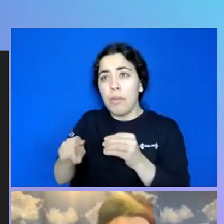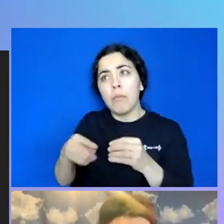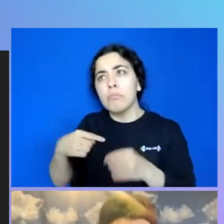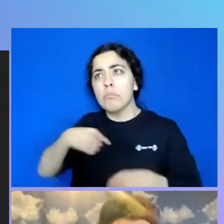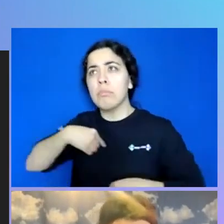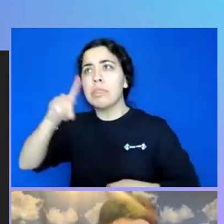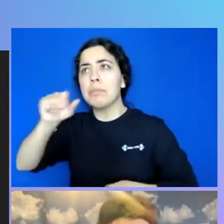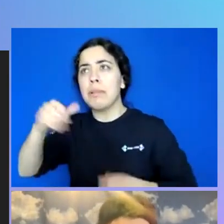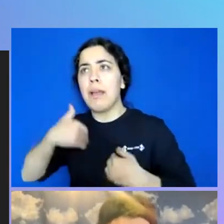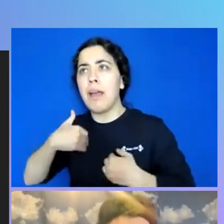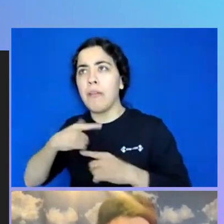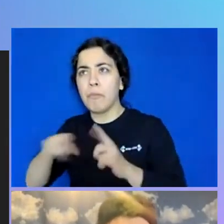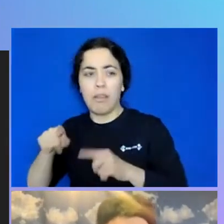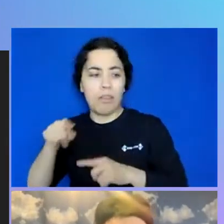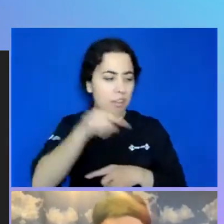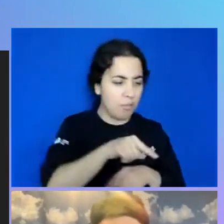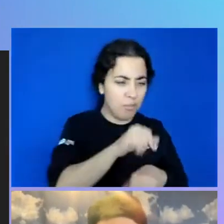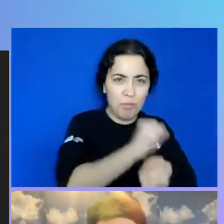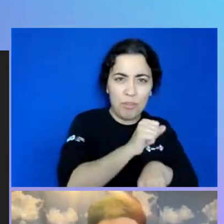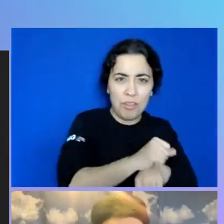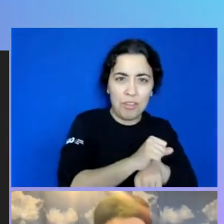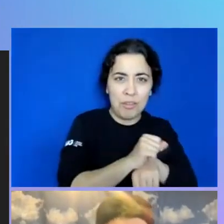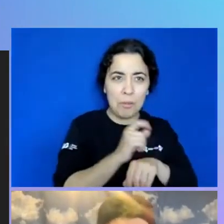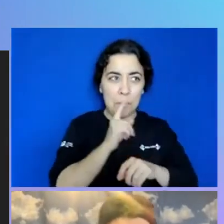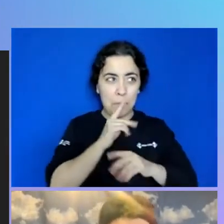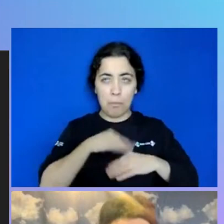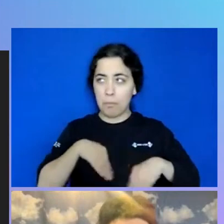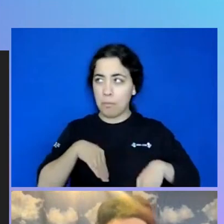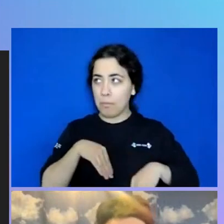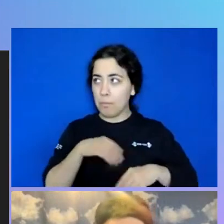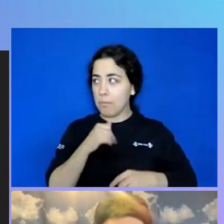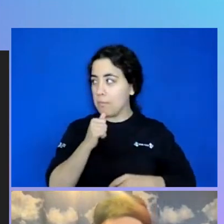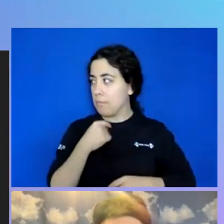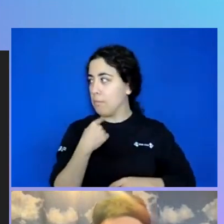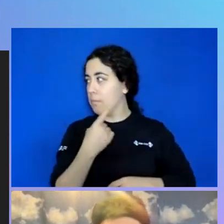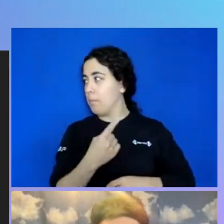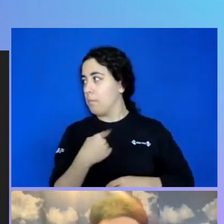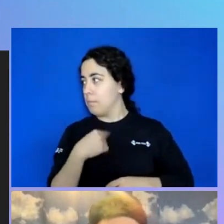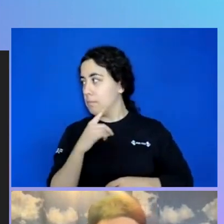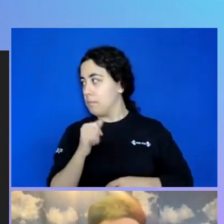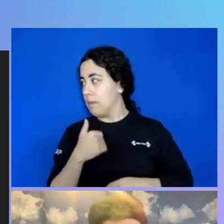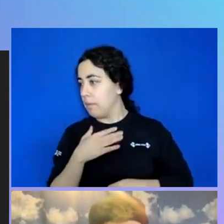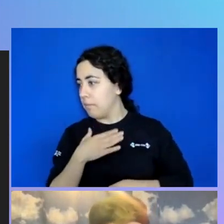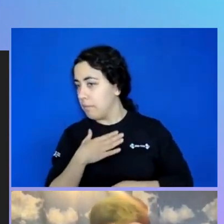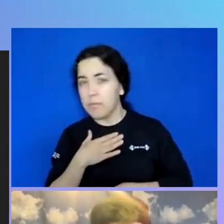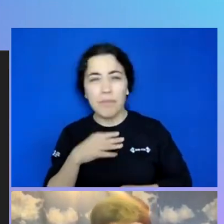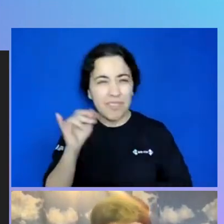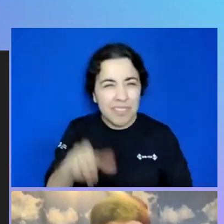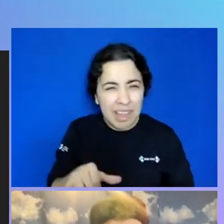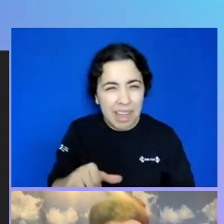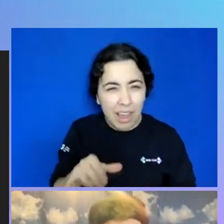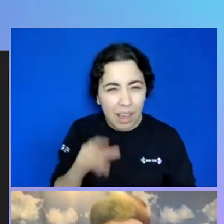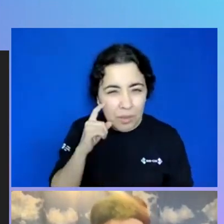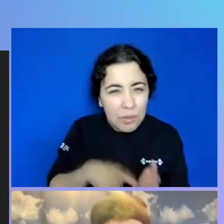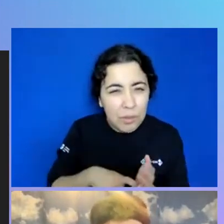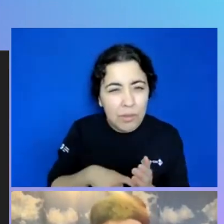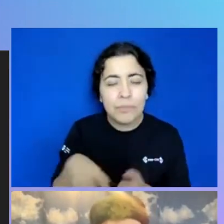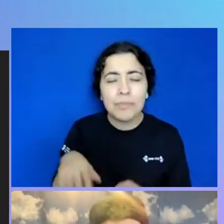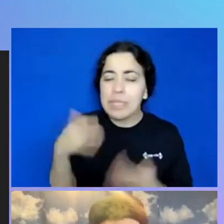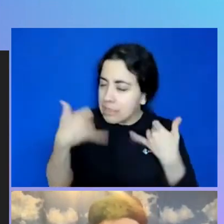over time, I see a trend which is disabled workers still earn